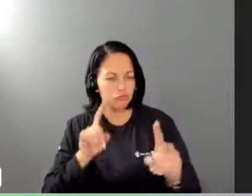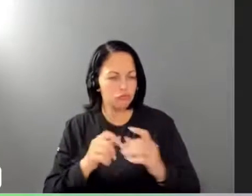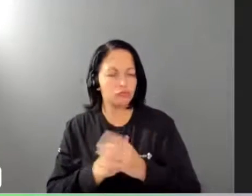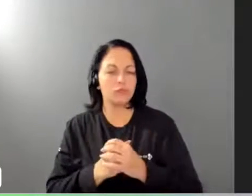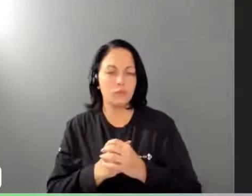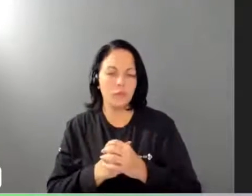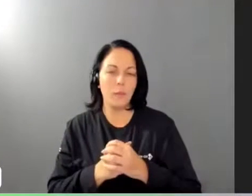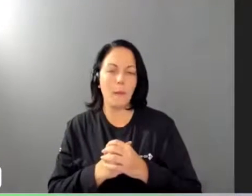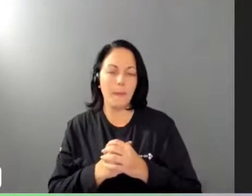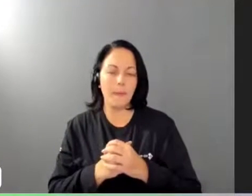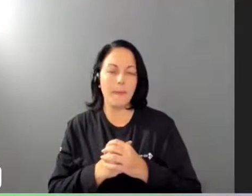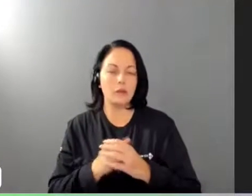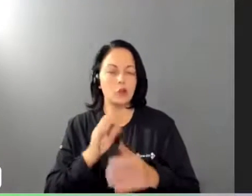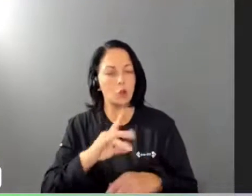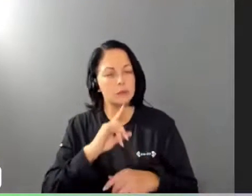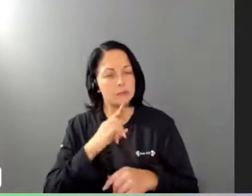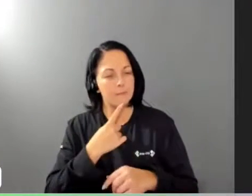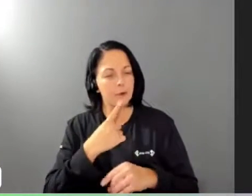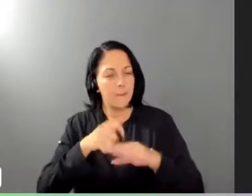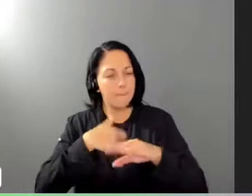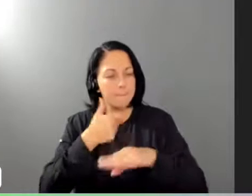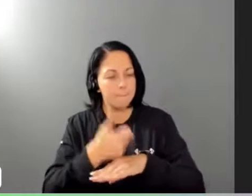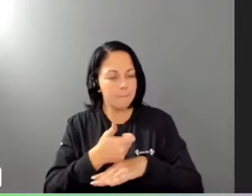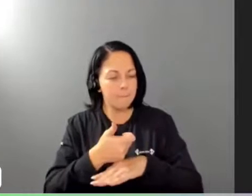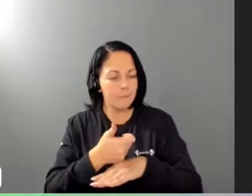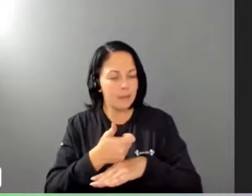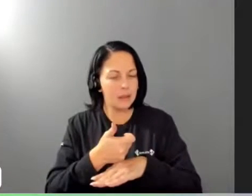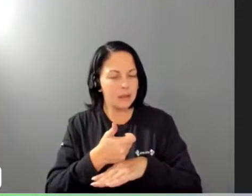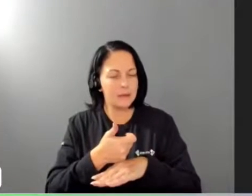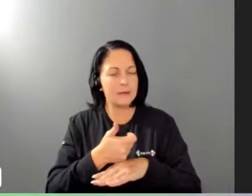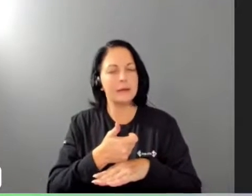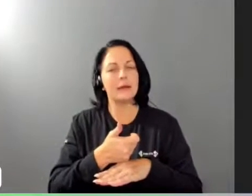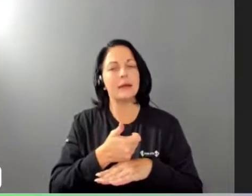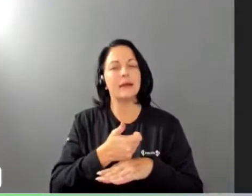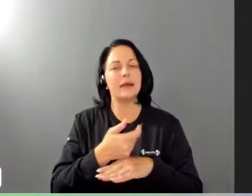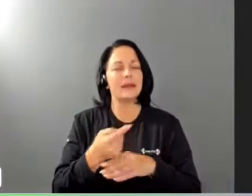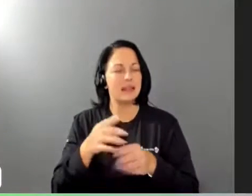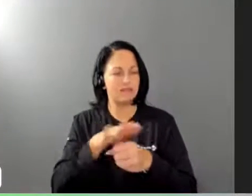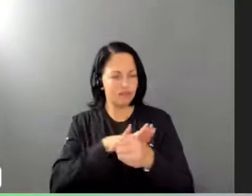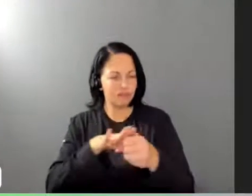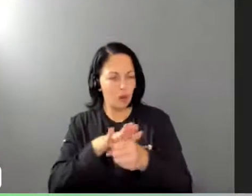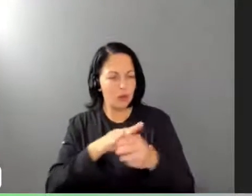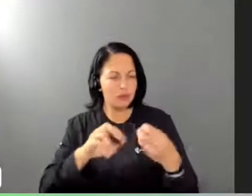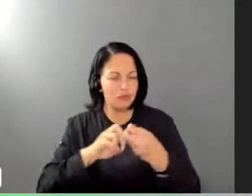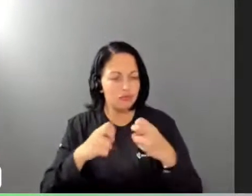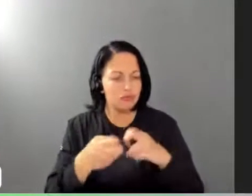[Heidi Kelly-Gibson] Alright and then this one is a really good question, so your